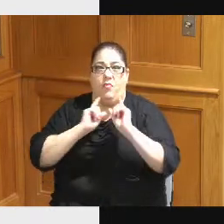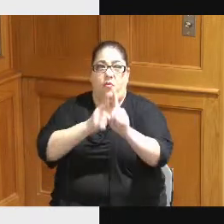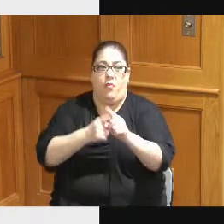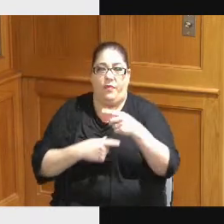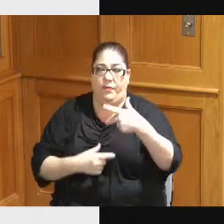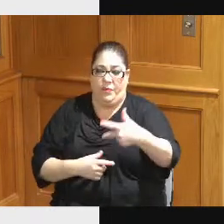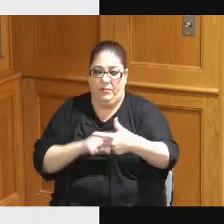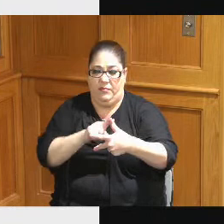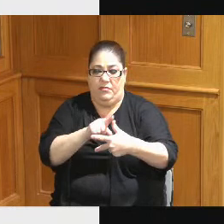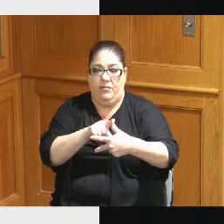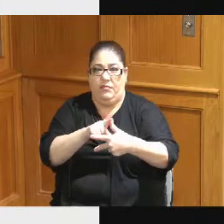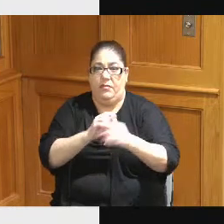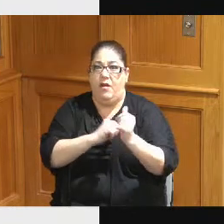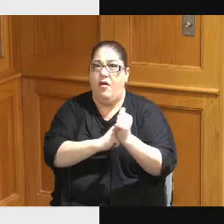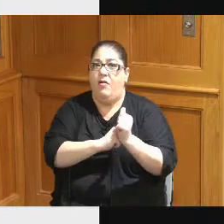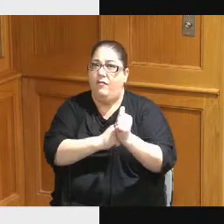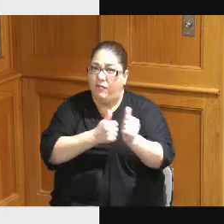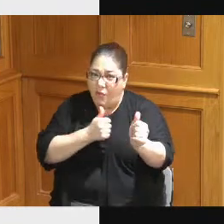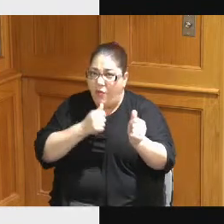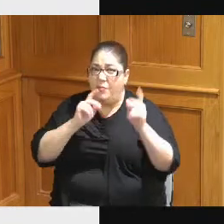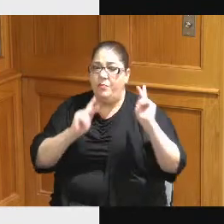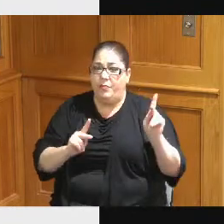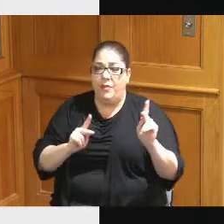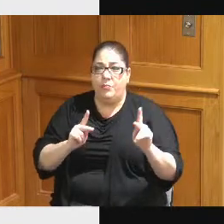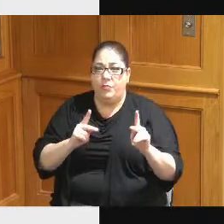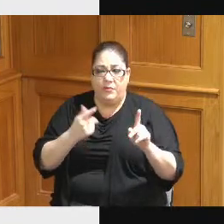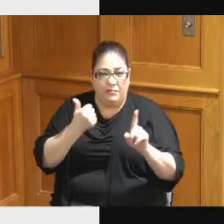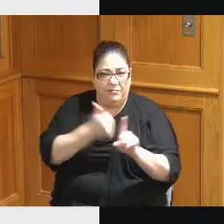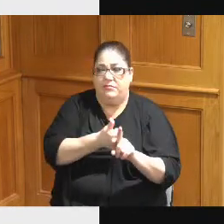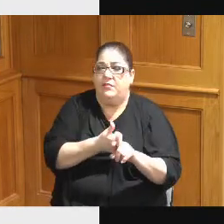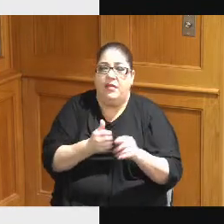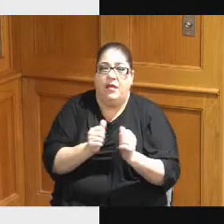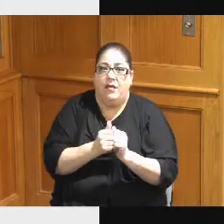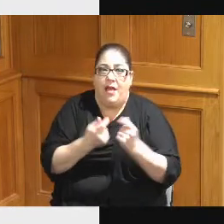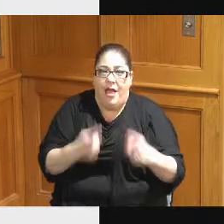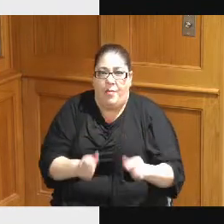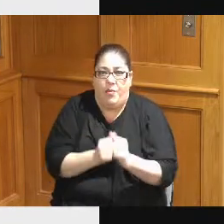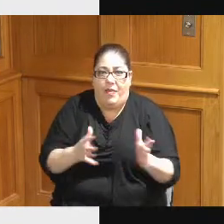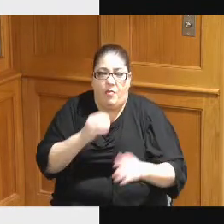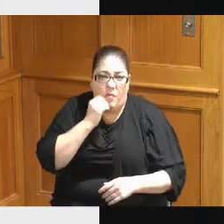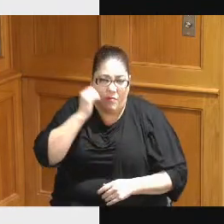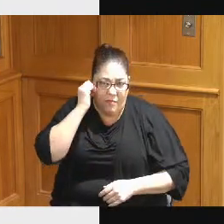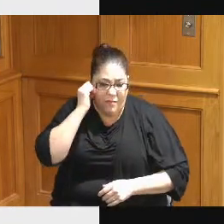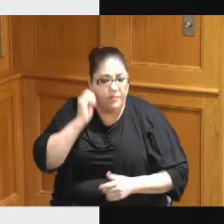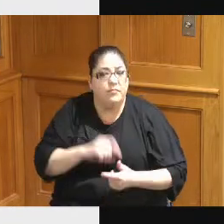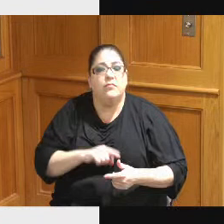try to prevent as many people as possible from becoming homeless we try to provide assistance